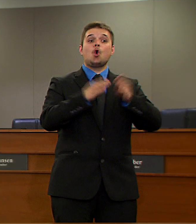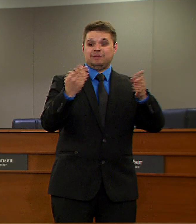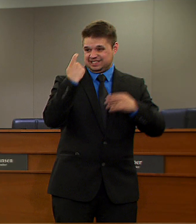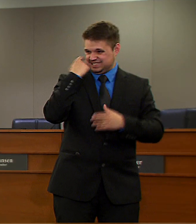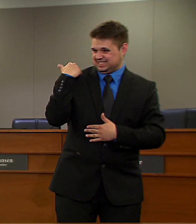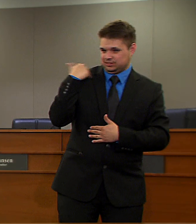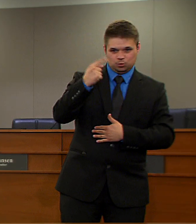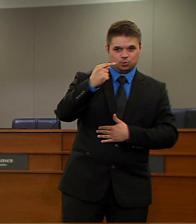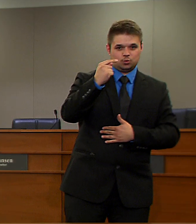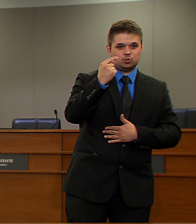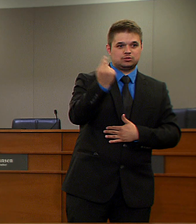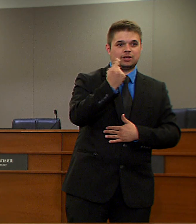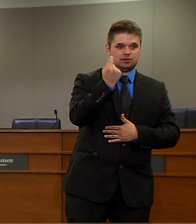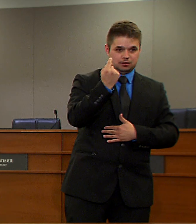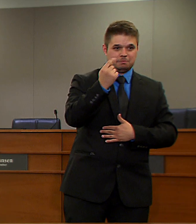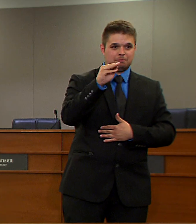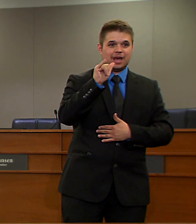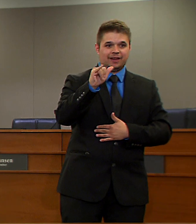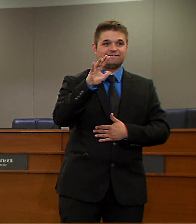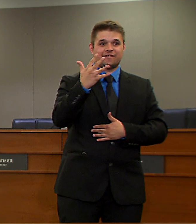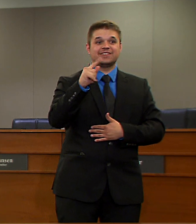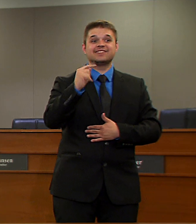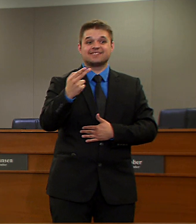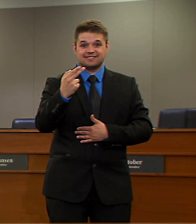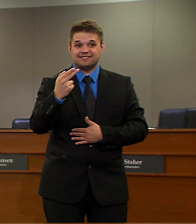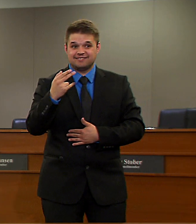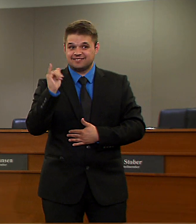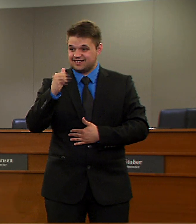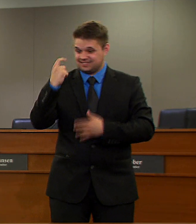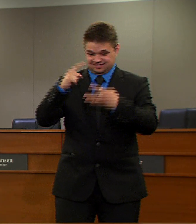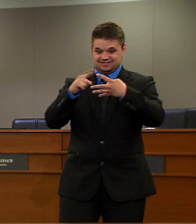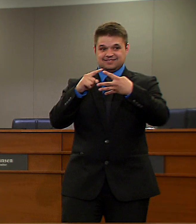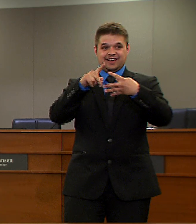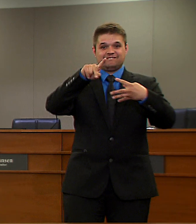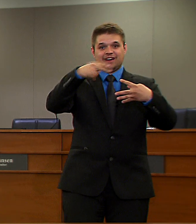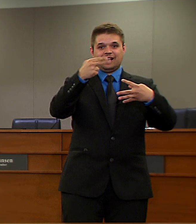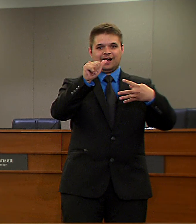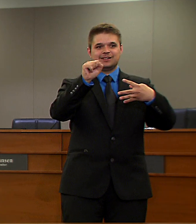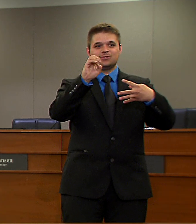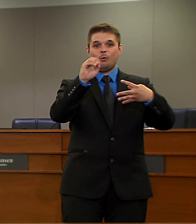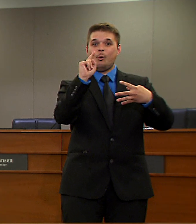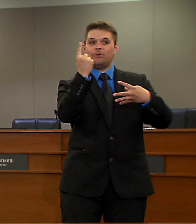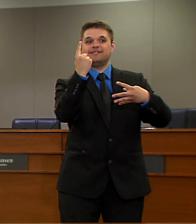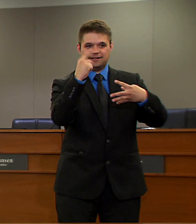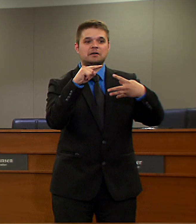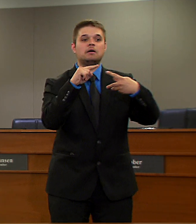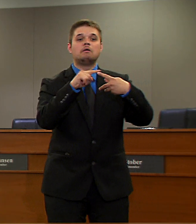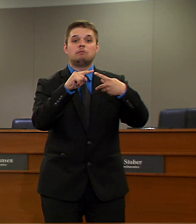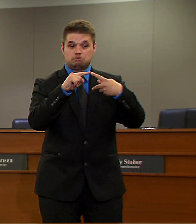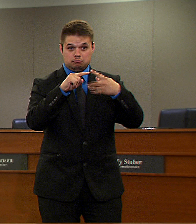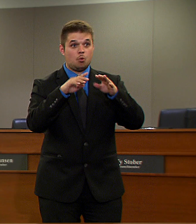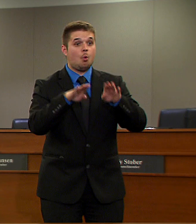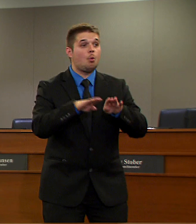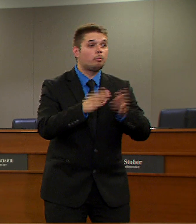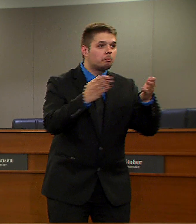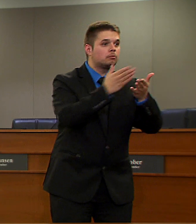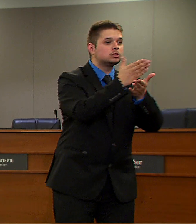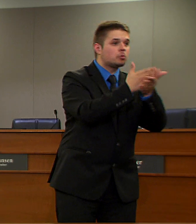update that first phase, and it included reopening some businesses and outdoor recreational activities.